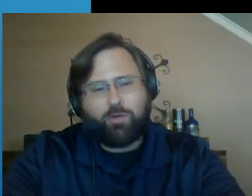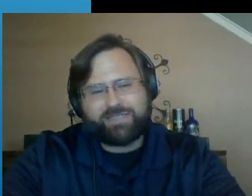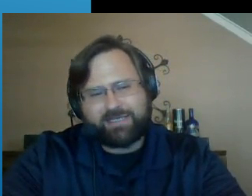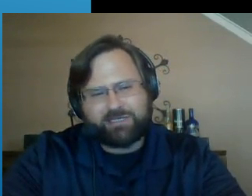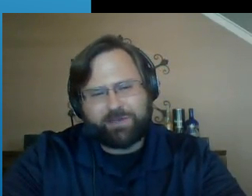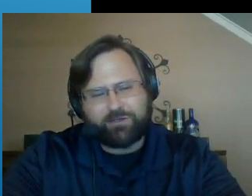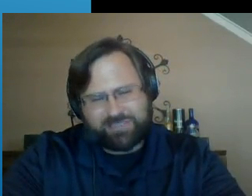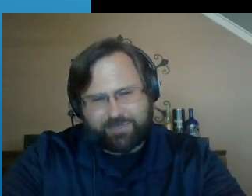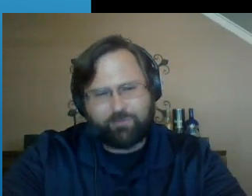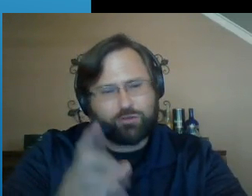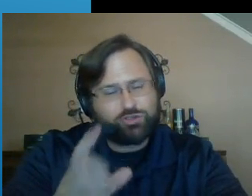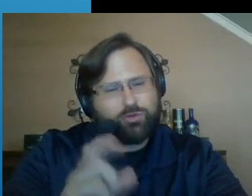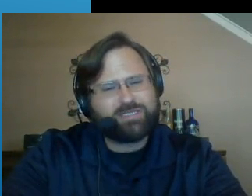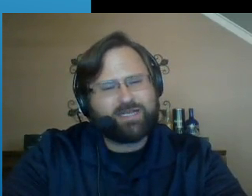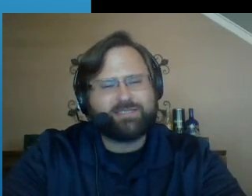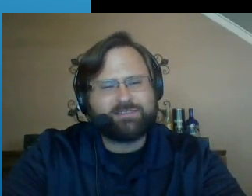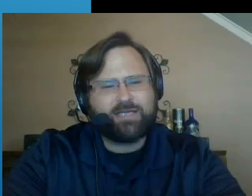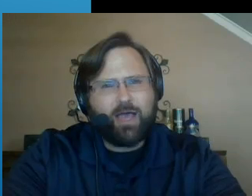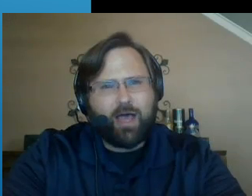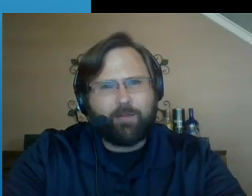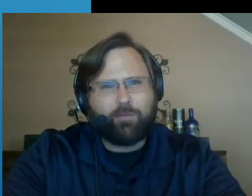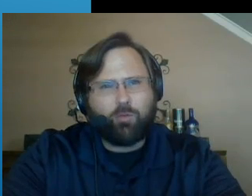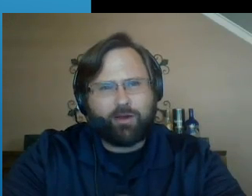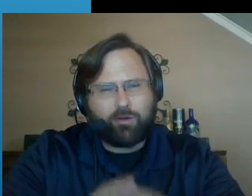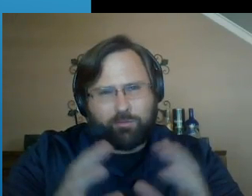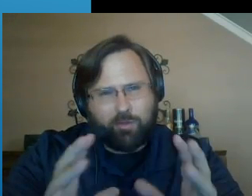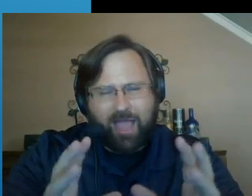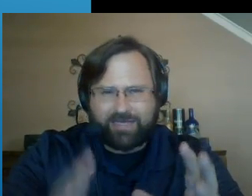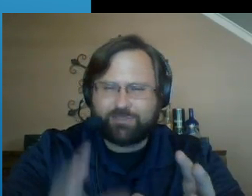where's ASL speakers tend to prefer shorter sentences where ideas are